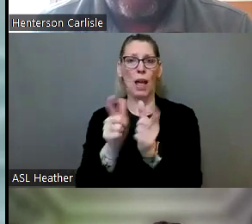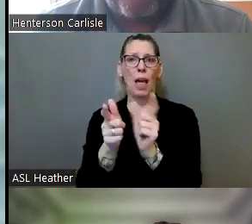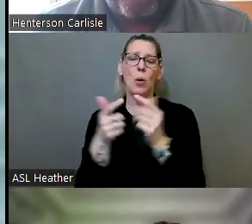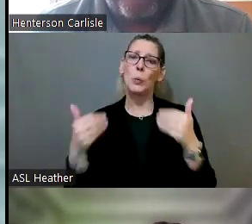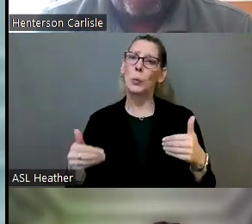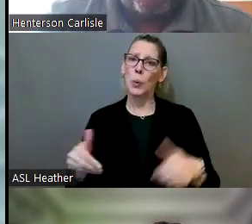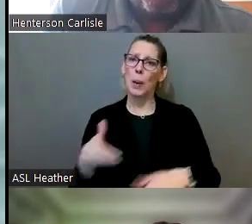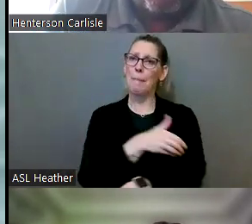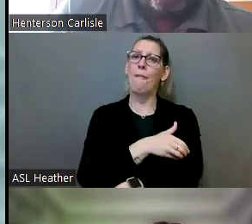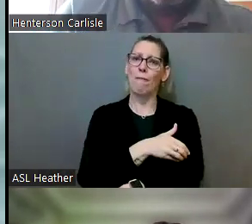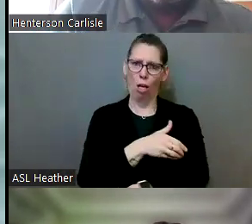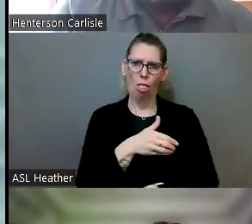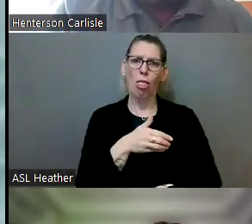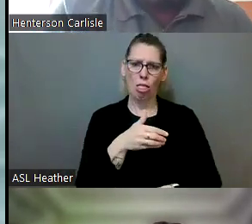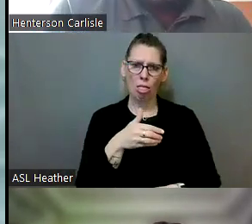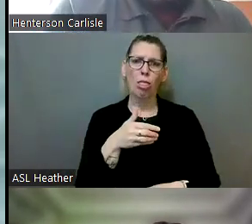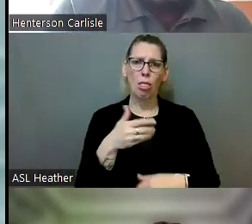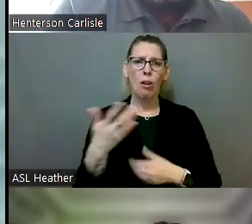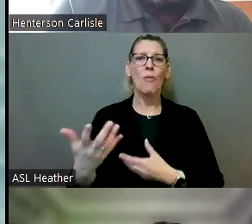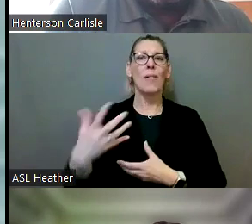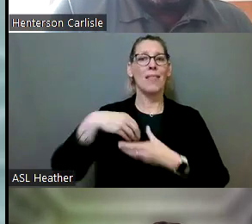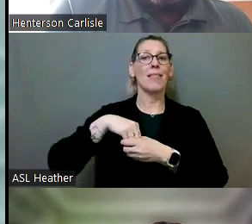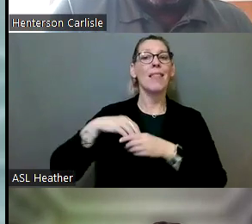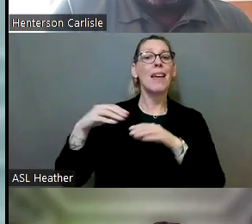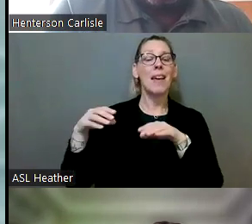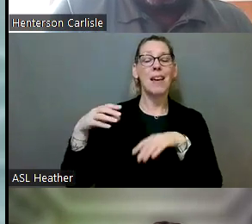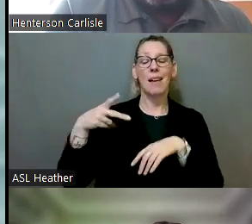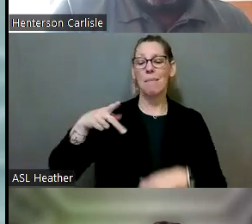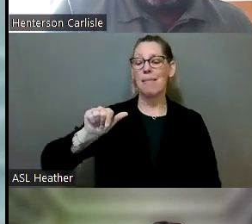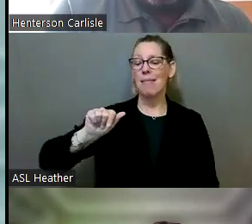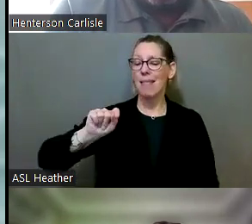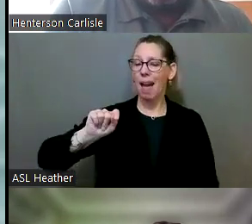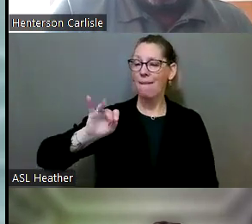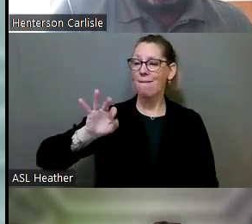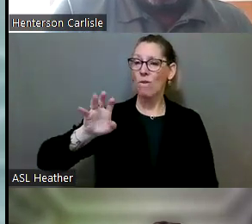and within the platforms that send out the recorded messages, you can select who it goes